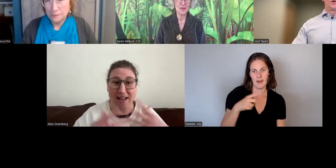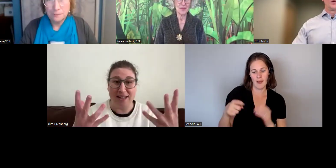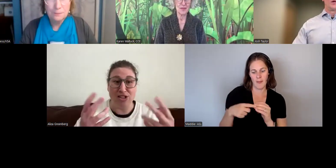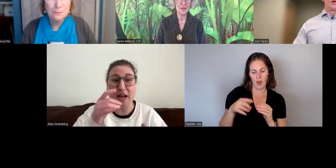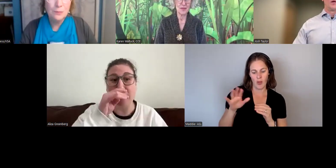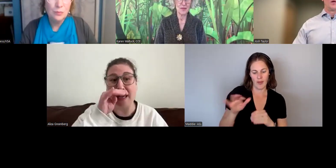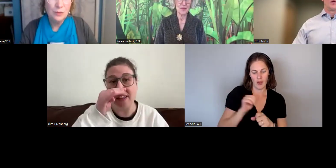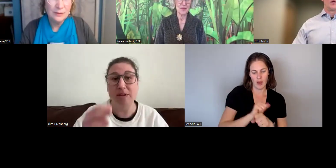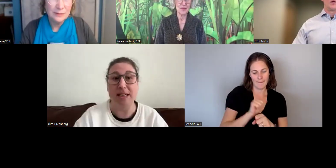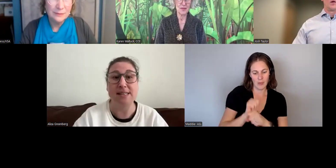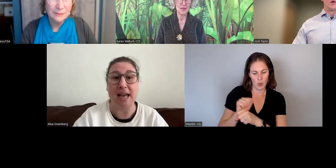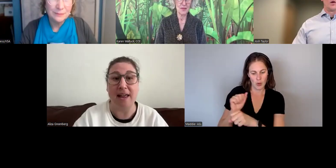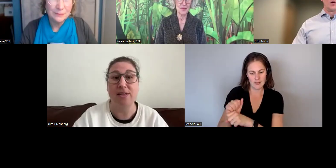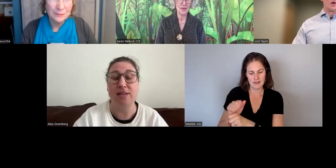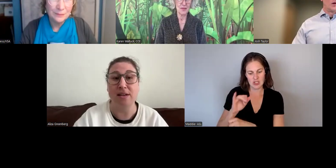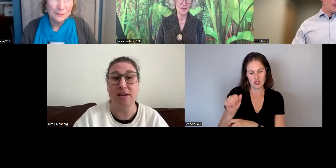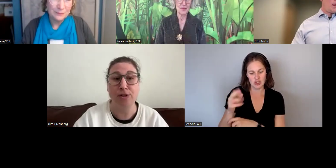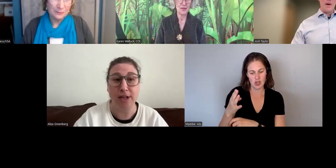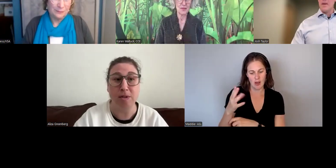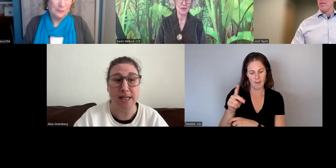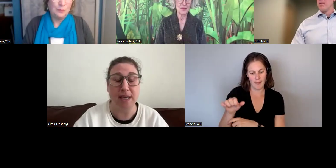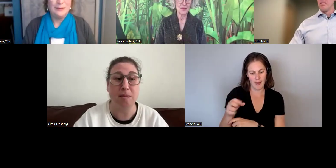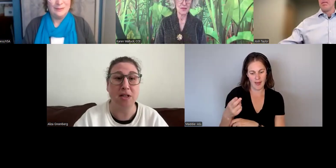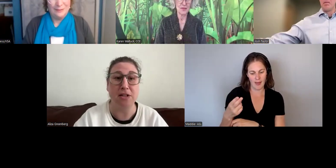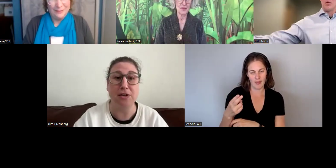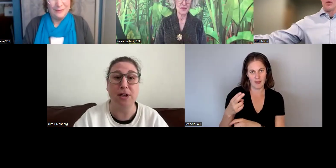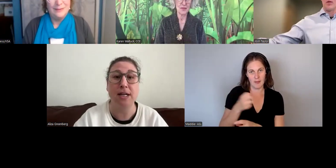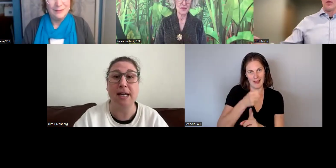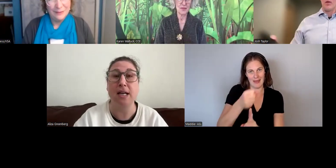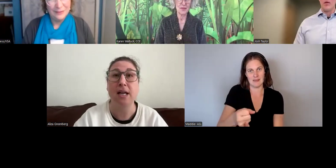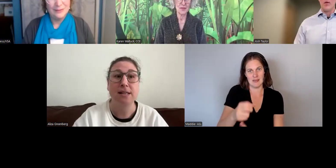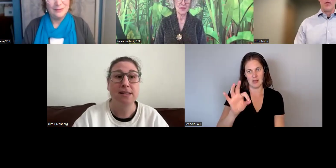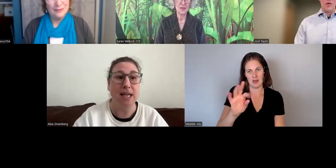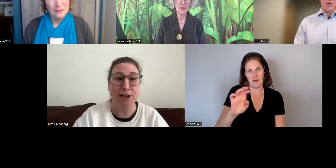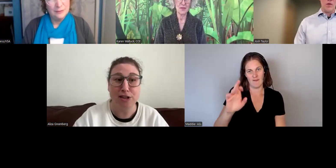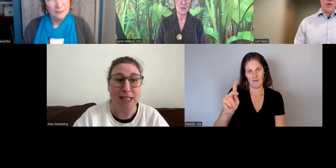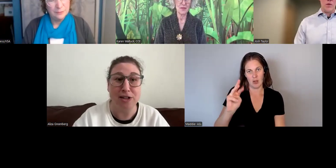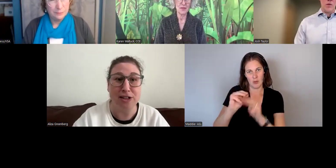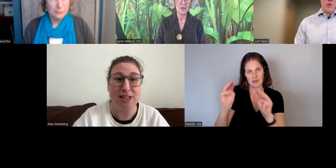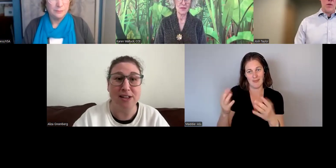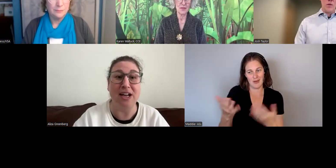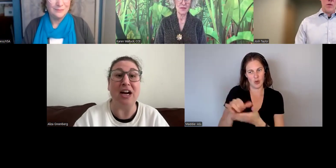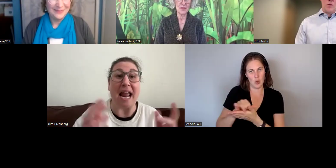that Job Path had placed at the Frick Museum here in New York and 10 years later they're still there